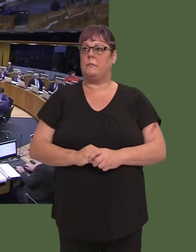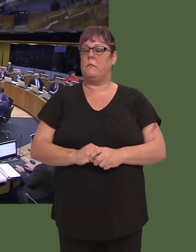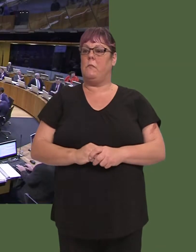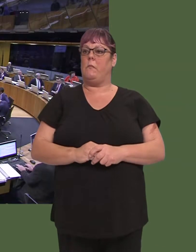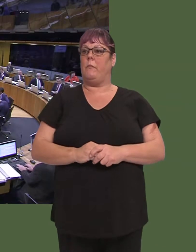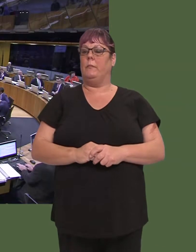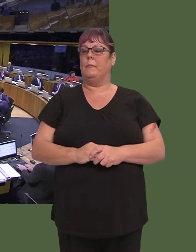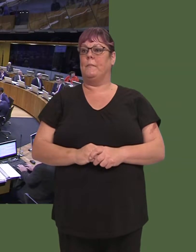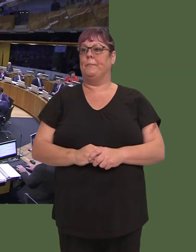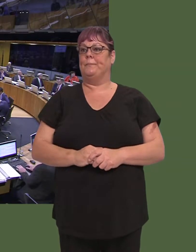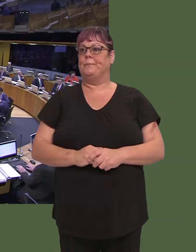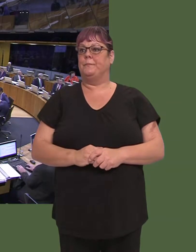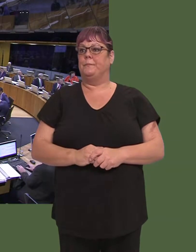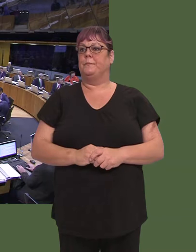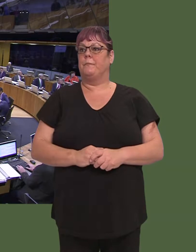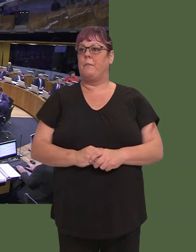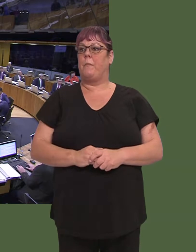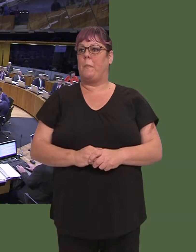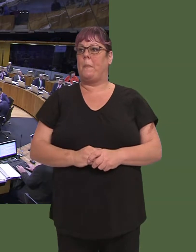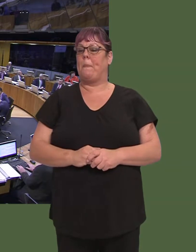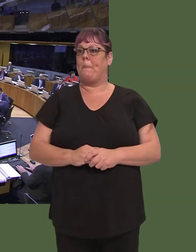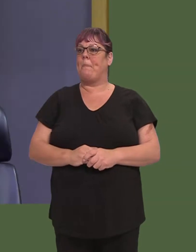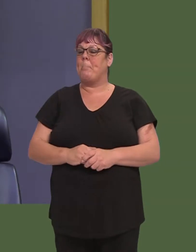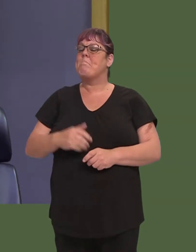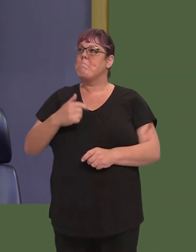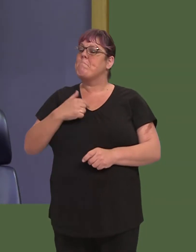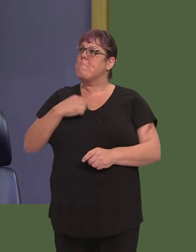Bethan Sayed AM: I recognise that your Government is carrying out an independent study at the